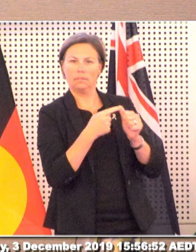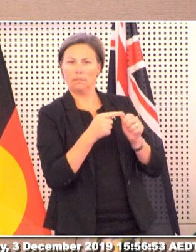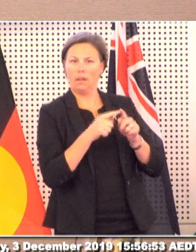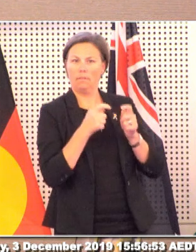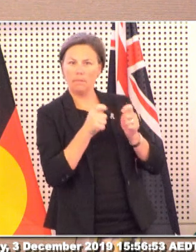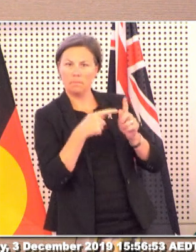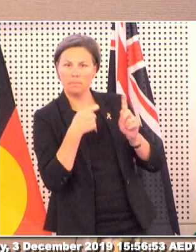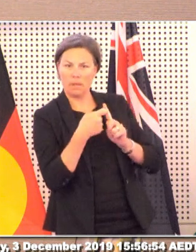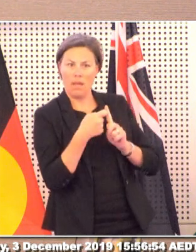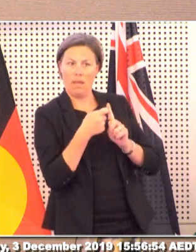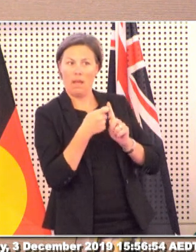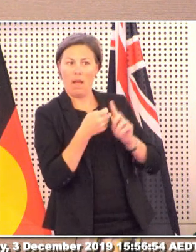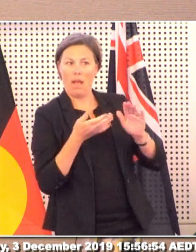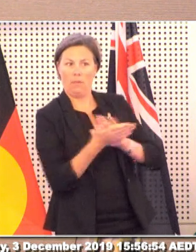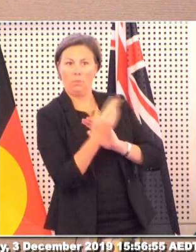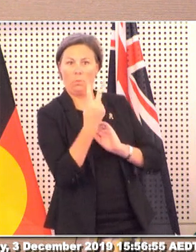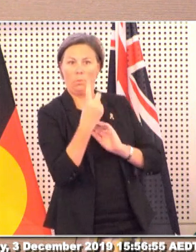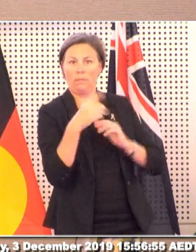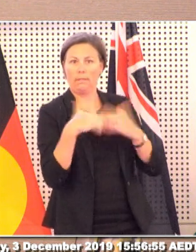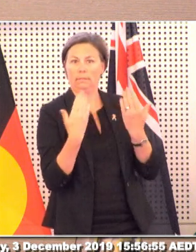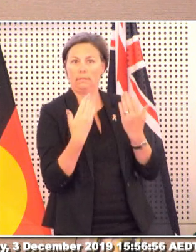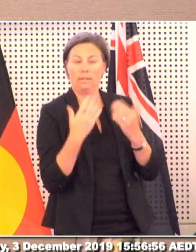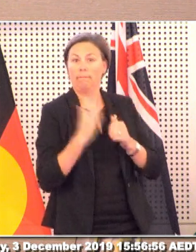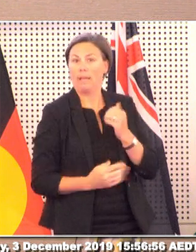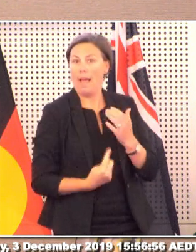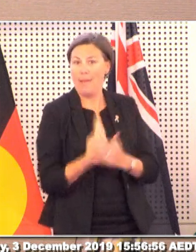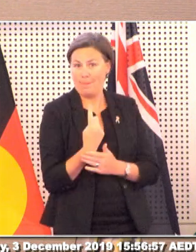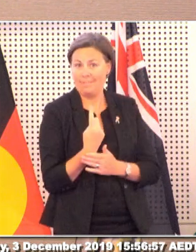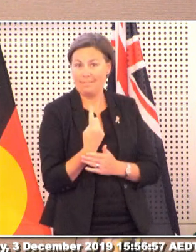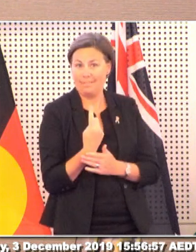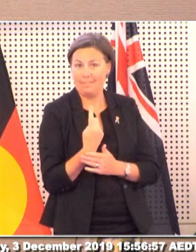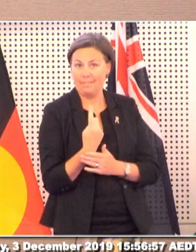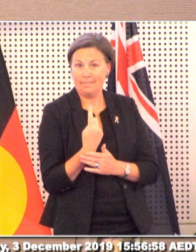So that’s probably – gives an indication that in some instances the regard for the